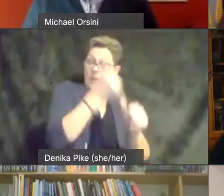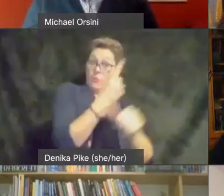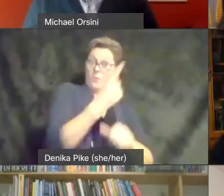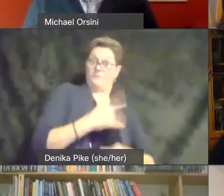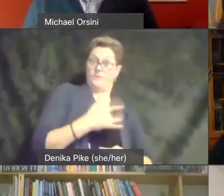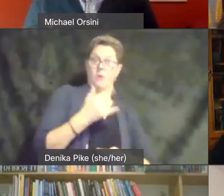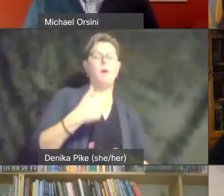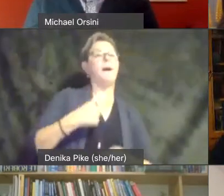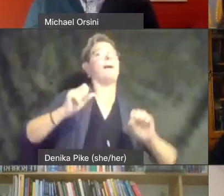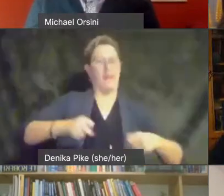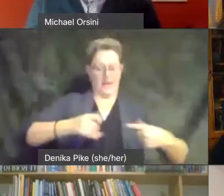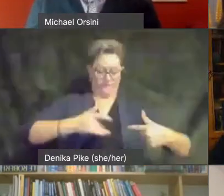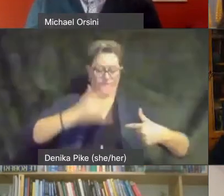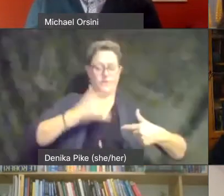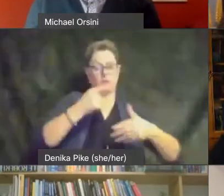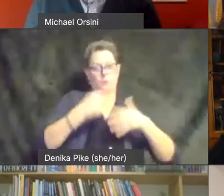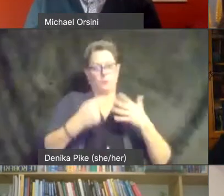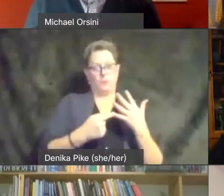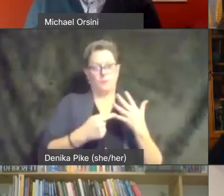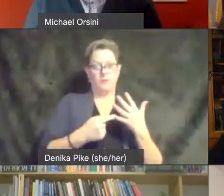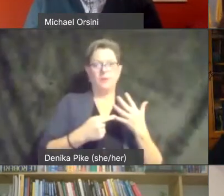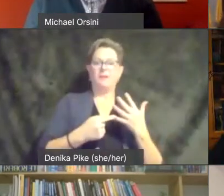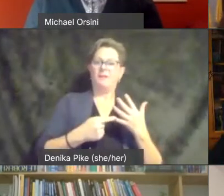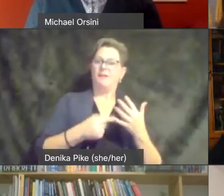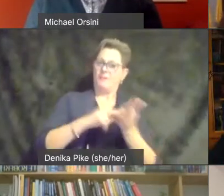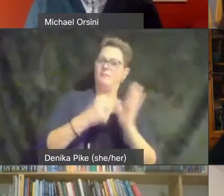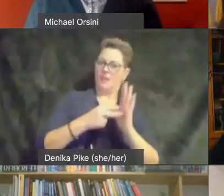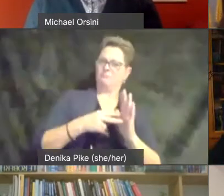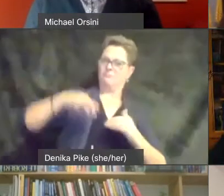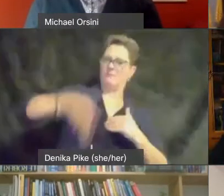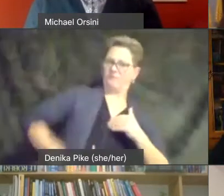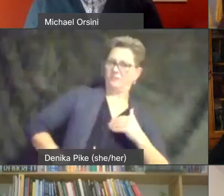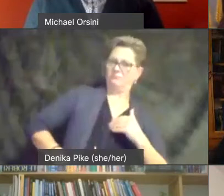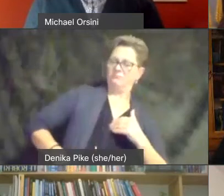Uh, and that's part of the privileging right in our society that people some people get to express themselves.